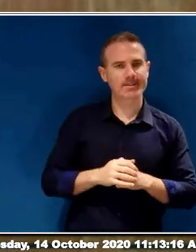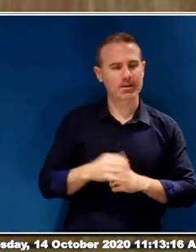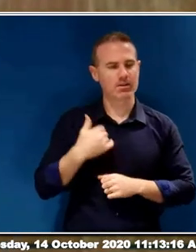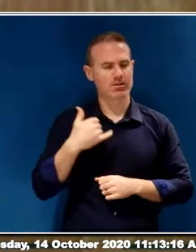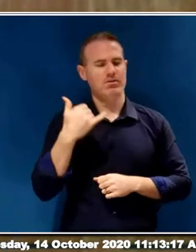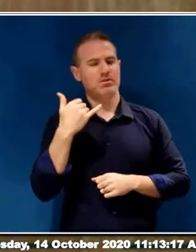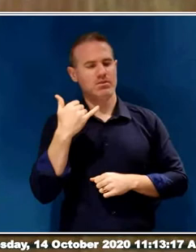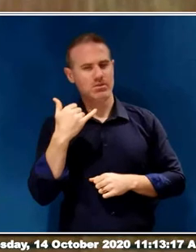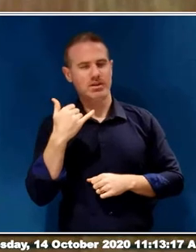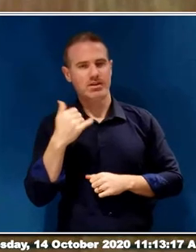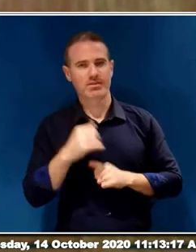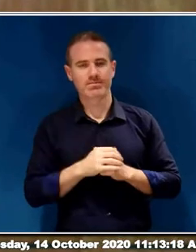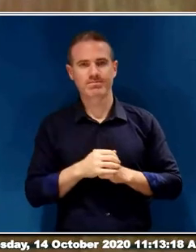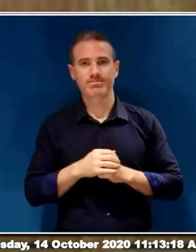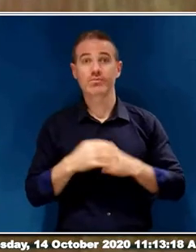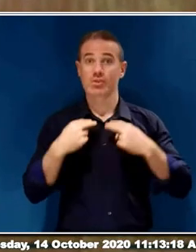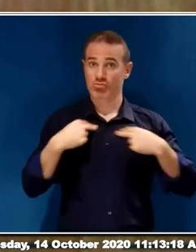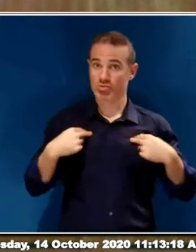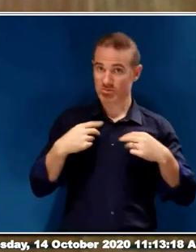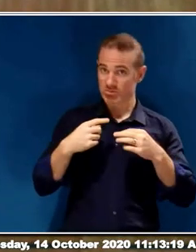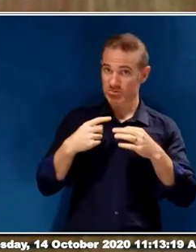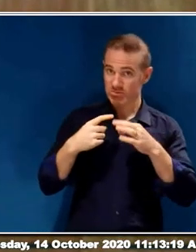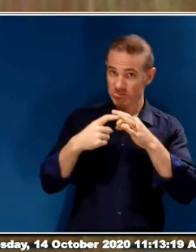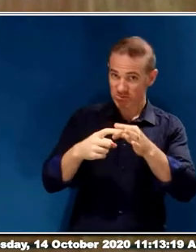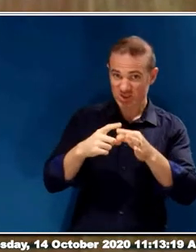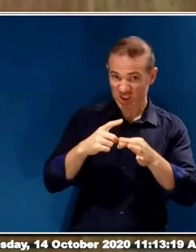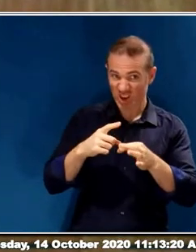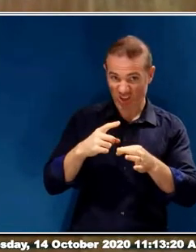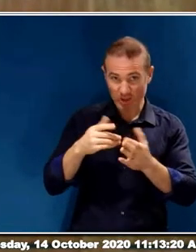At that point in time he didn't use the word "suspension".